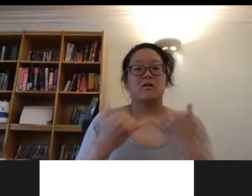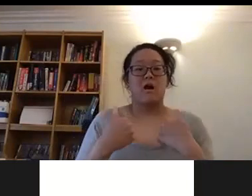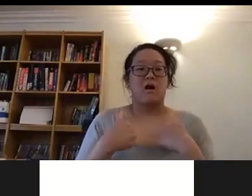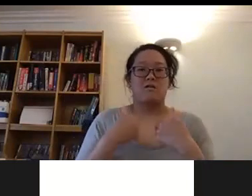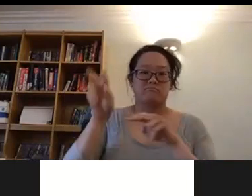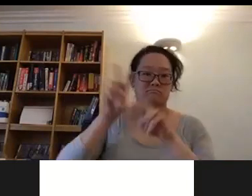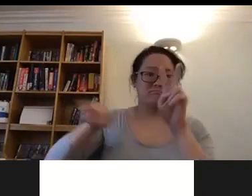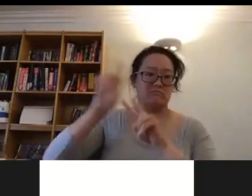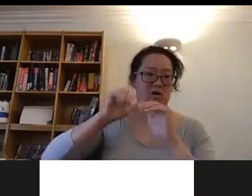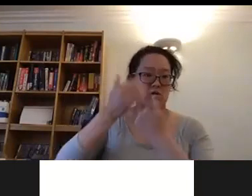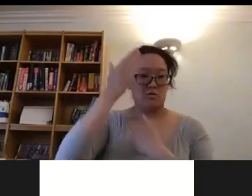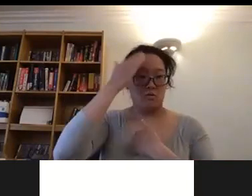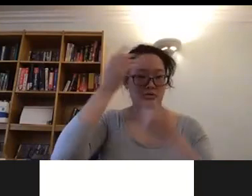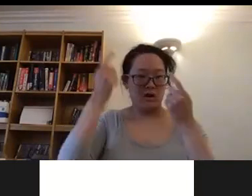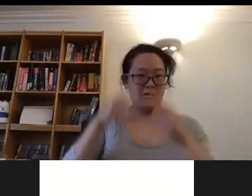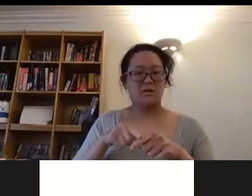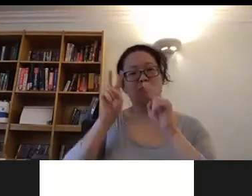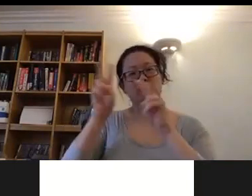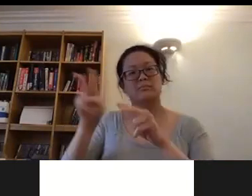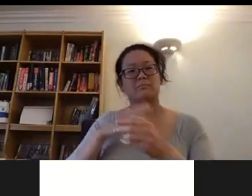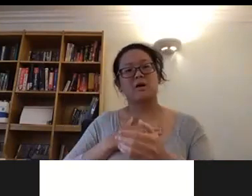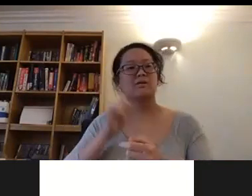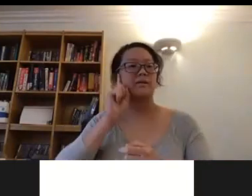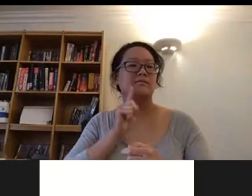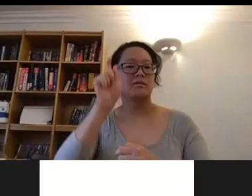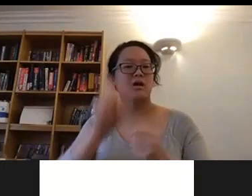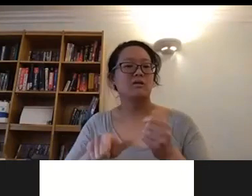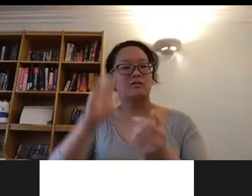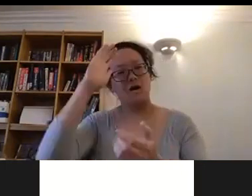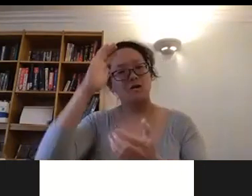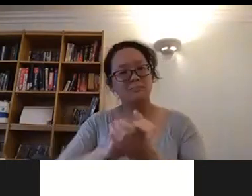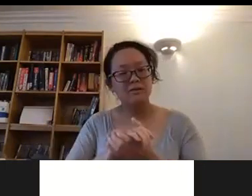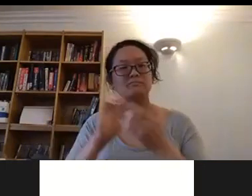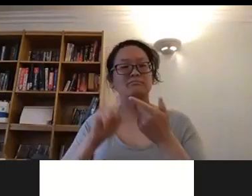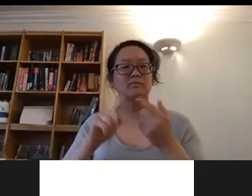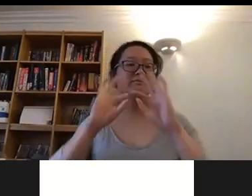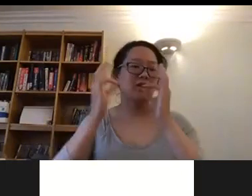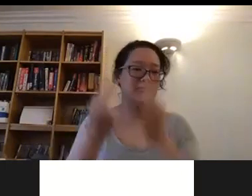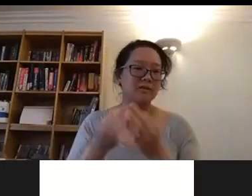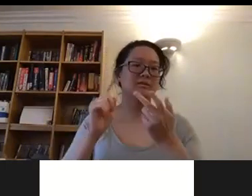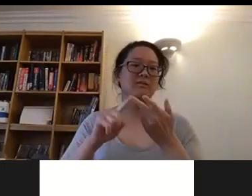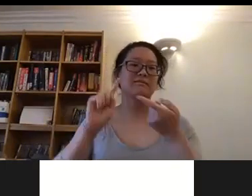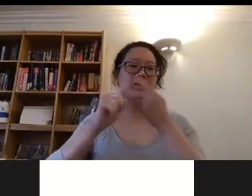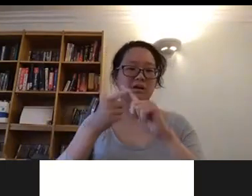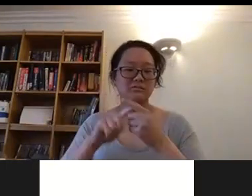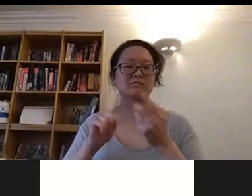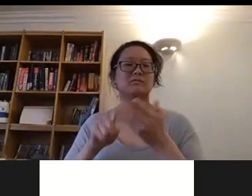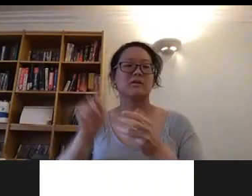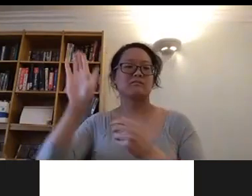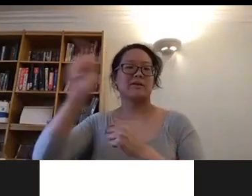So now, I've been looking around and have seen what's happened, I look at my Deaf husband, who lives in Italy,